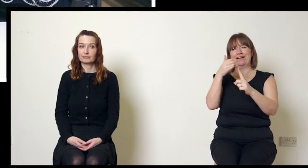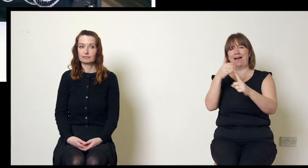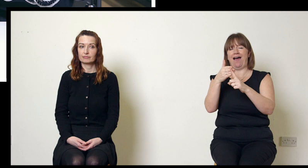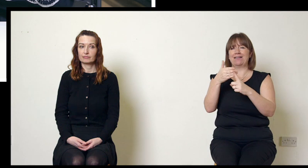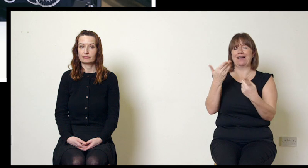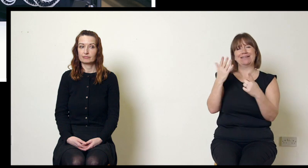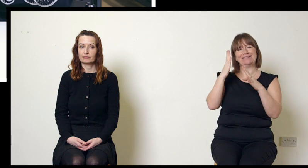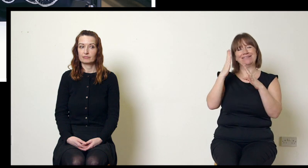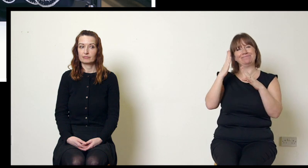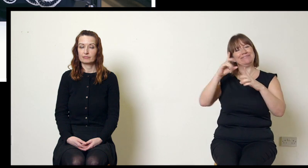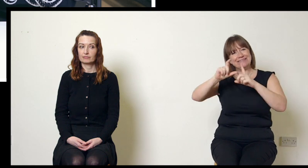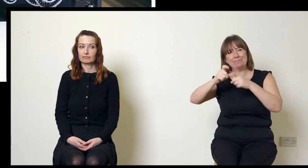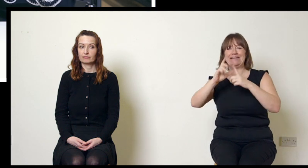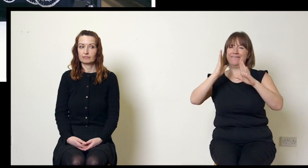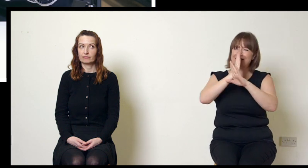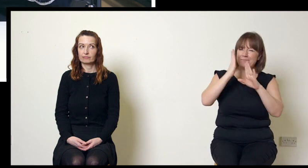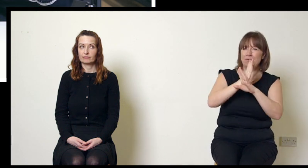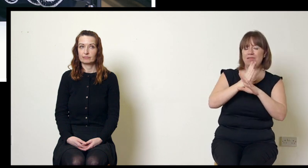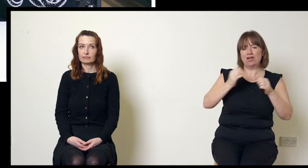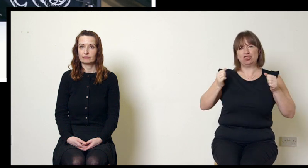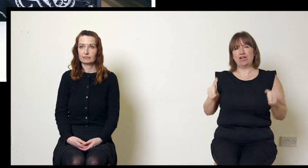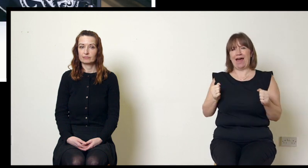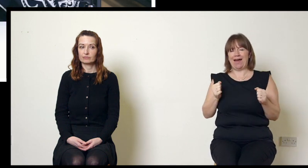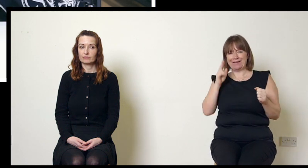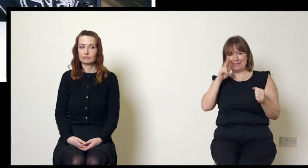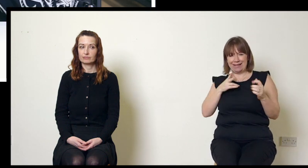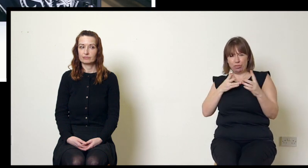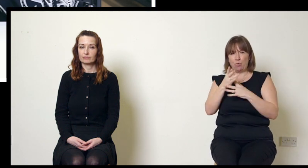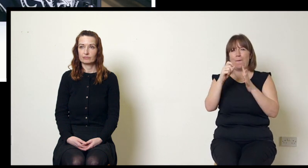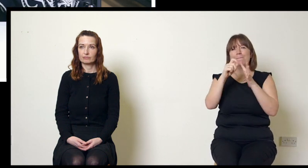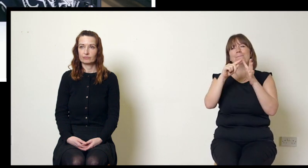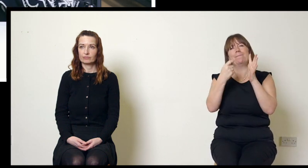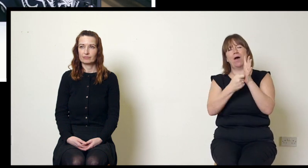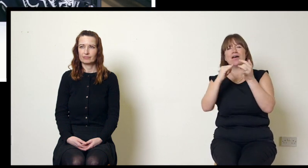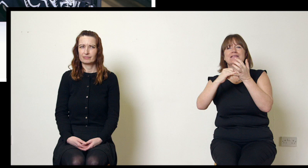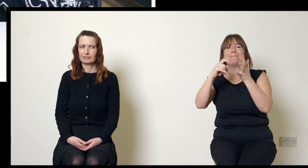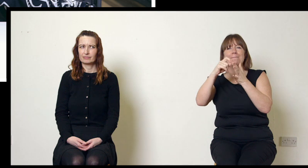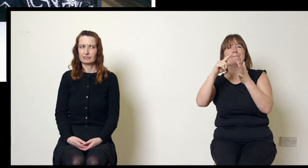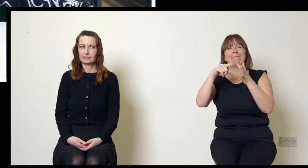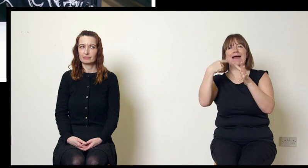So it's a see through Perspex chair and I think the phrases on um…